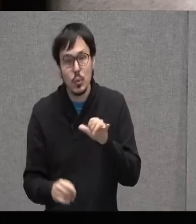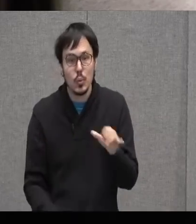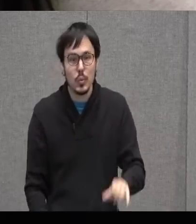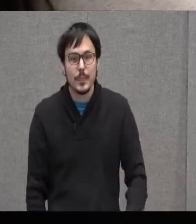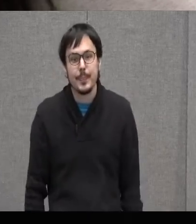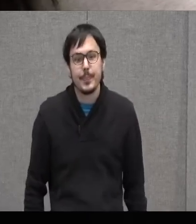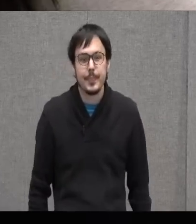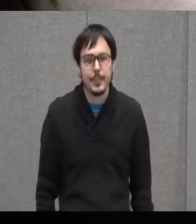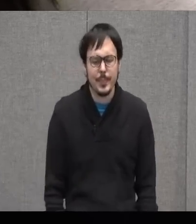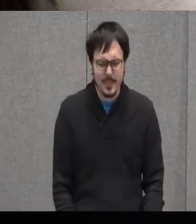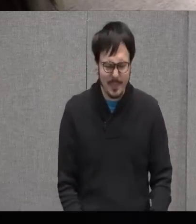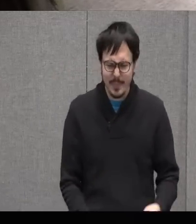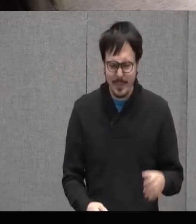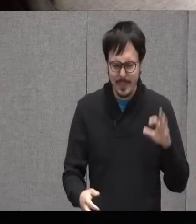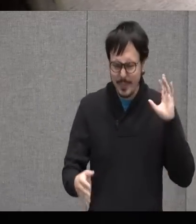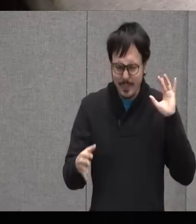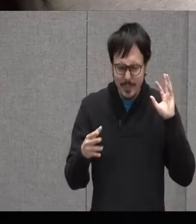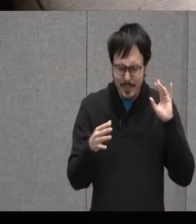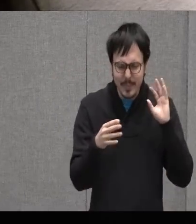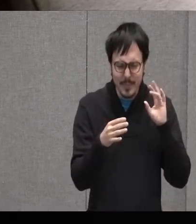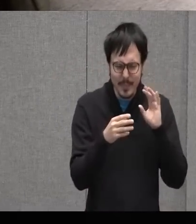All those things that have to do with math.